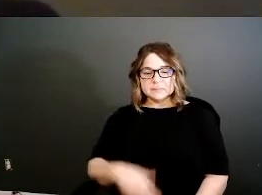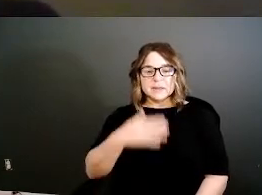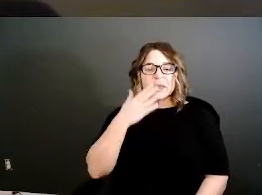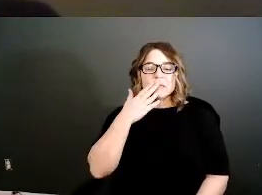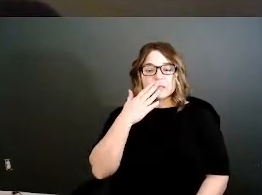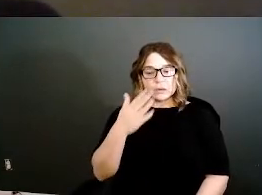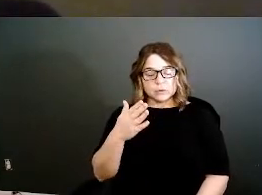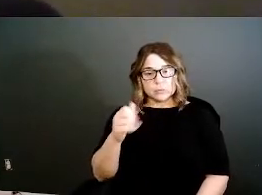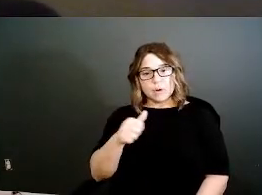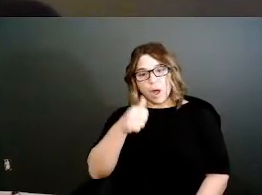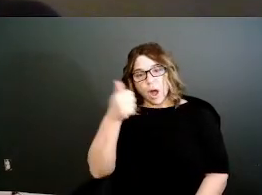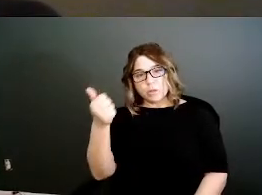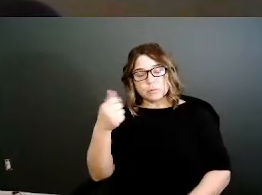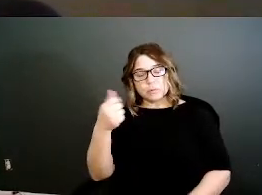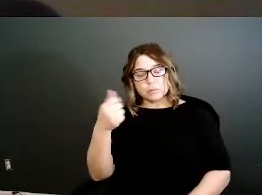I'LL JUST BRIEFLY JUMP IN TO SAY, I KNOW THIS WAS A